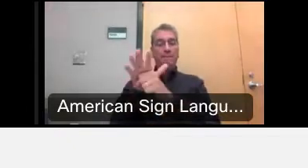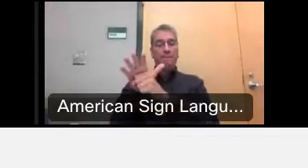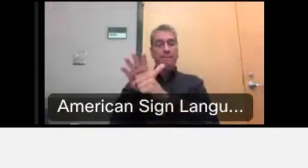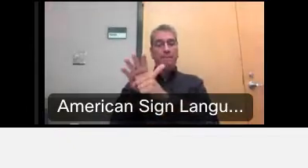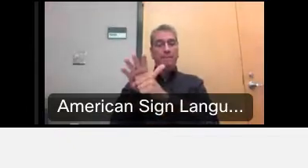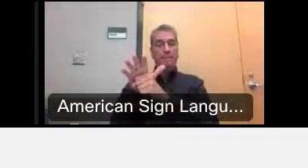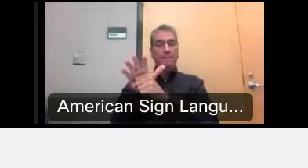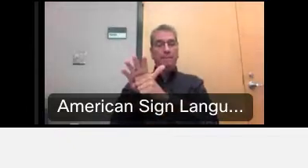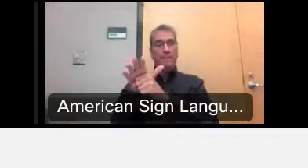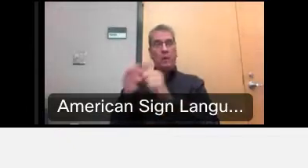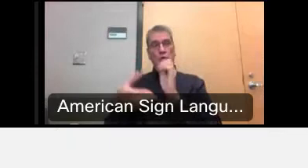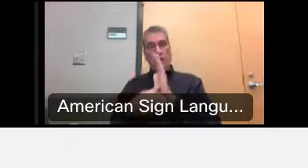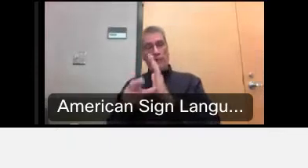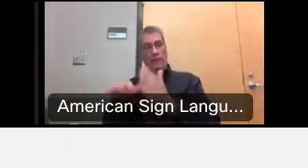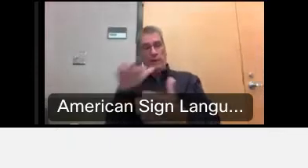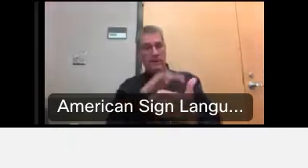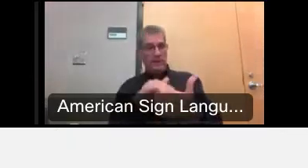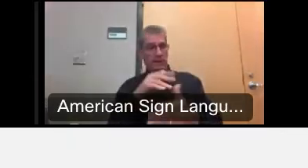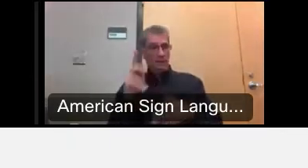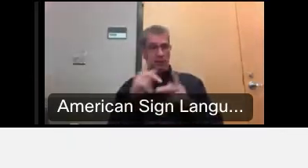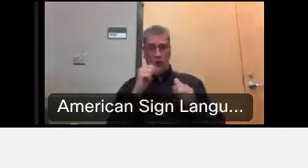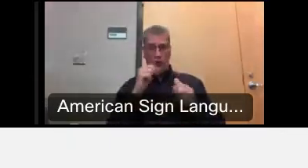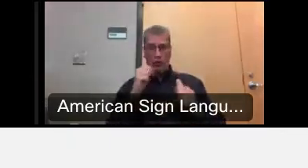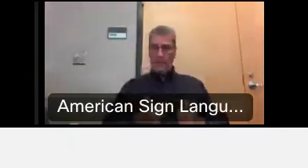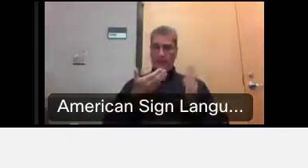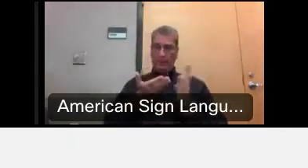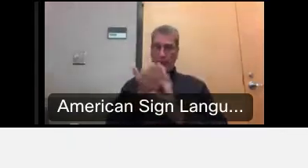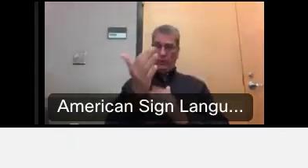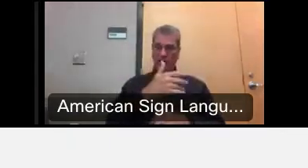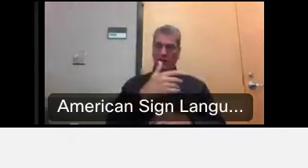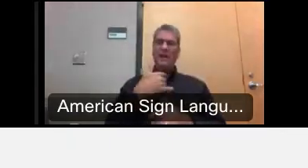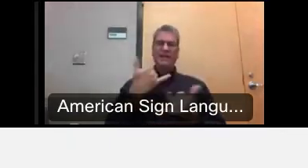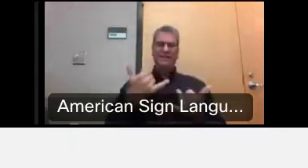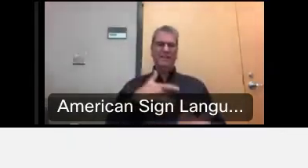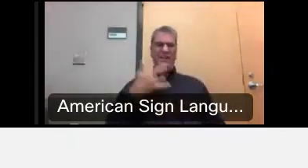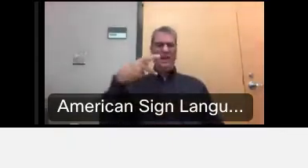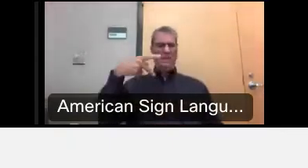it, some of us who live through it sort of have PTSD a little bit when we go back and